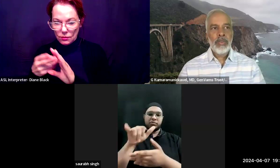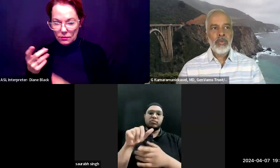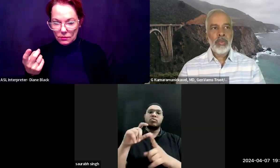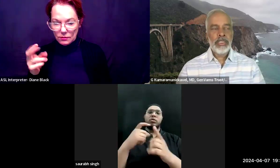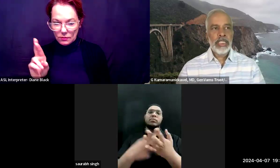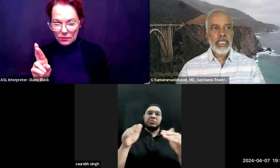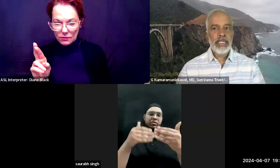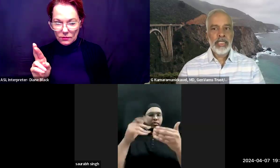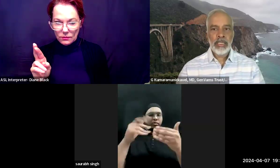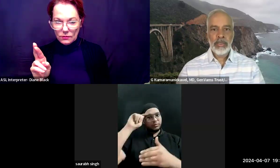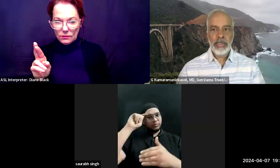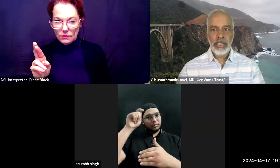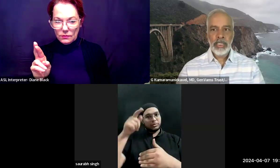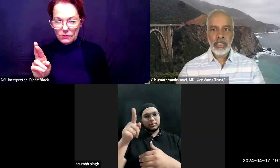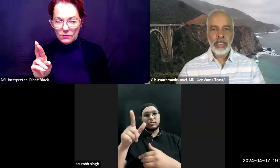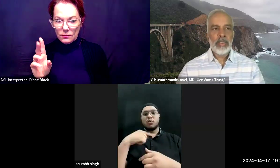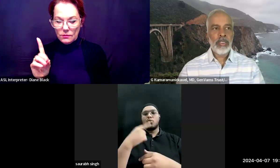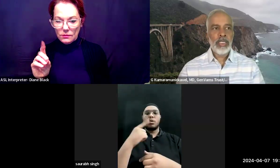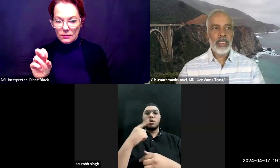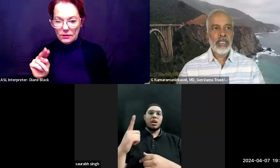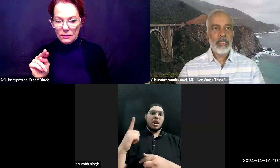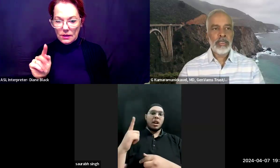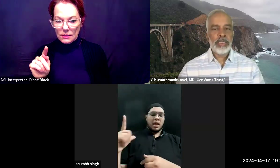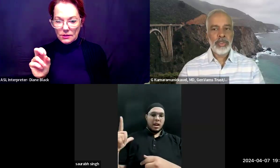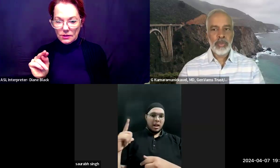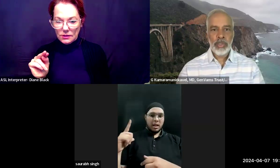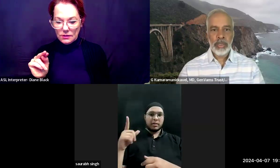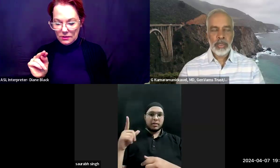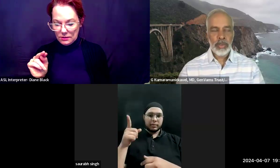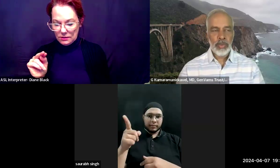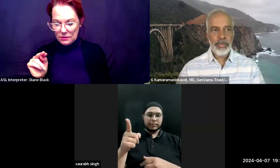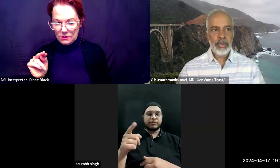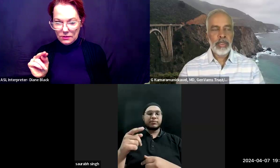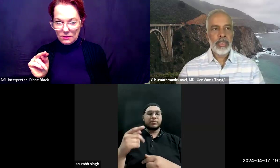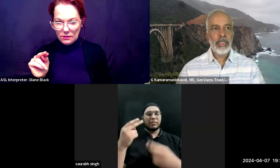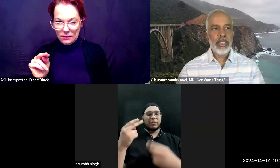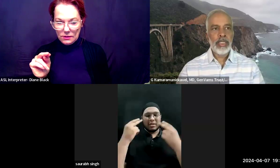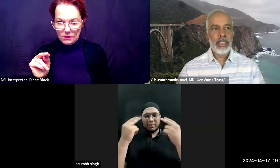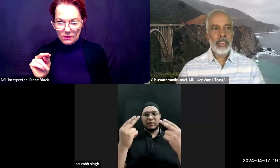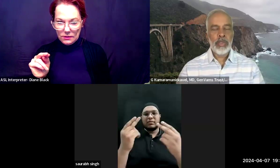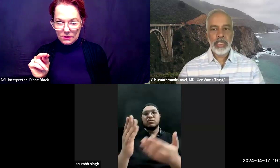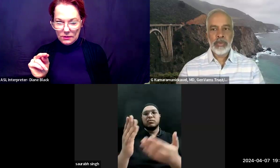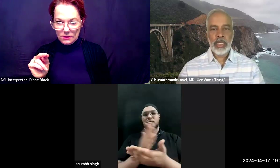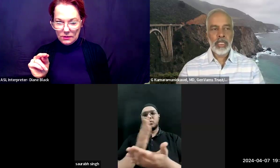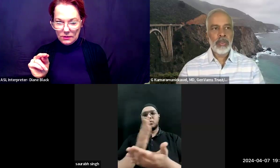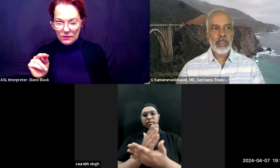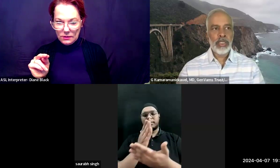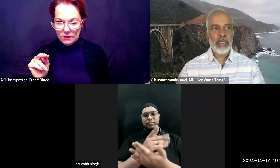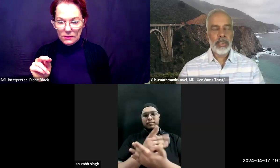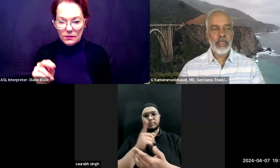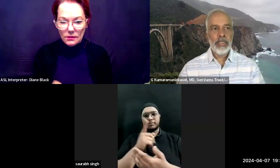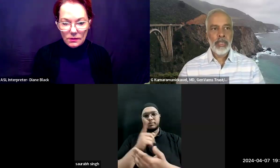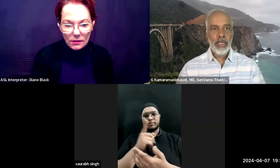who was the leader of the Ocular Genome Group in the University of Otago, New Zealand .